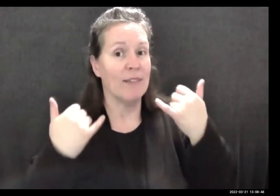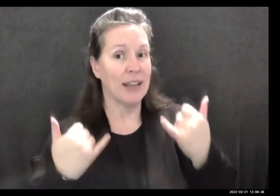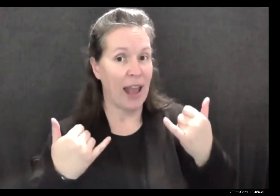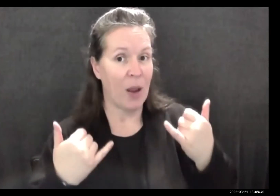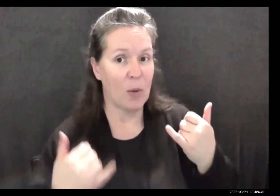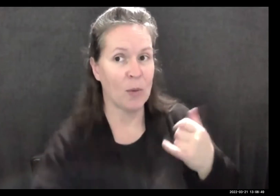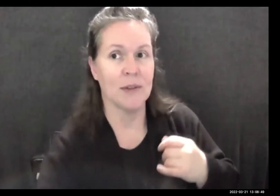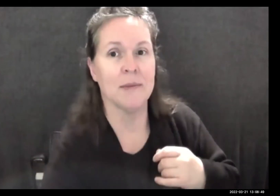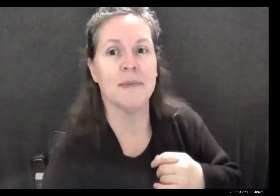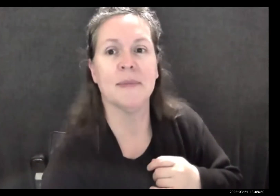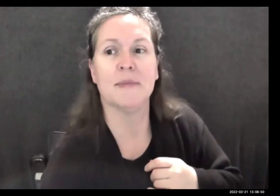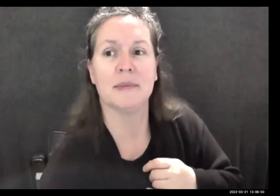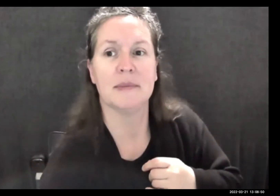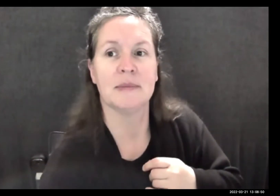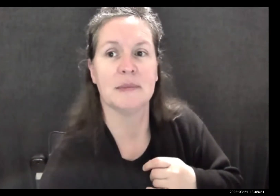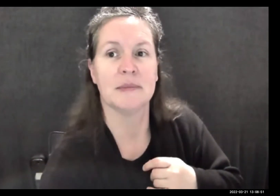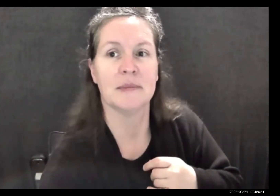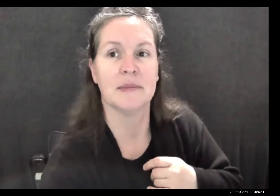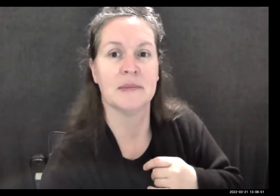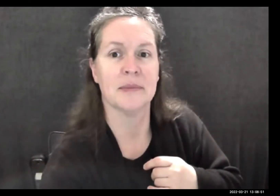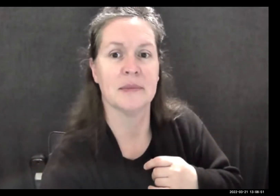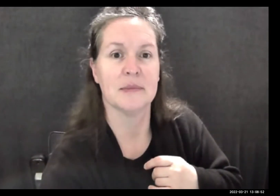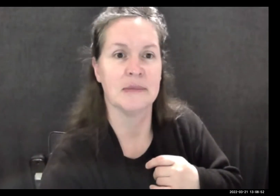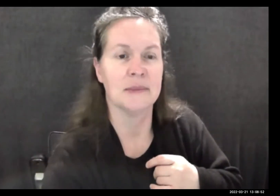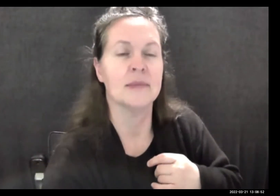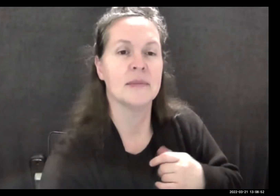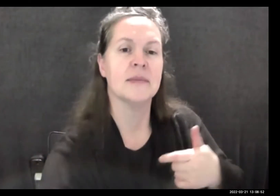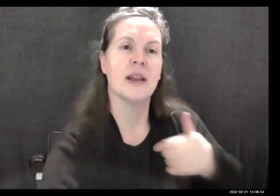So, I was able to do a audit throughout the United States,